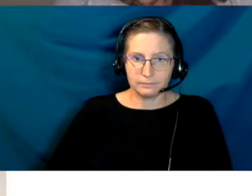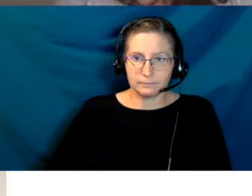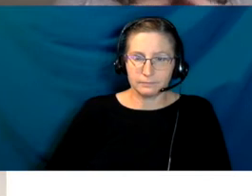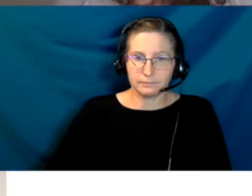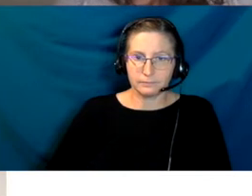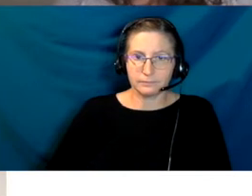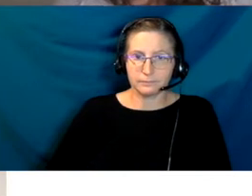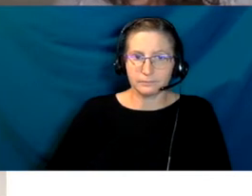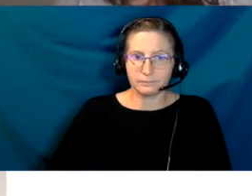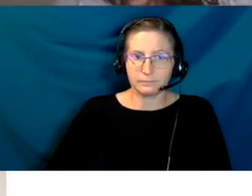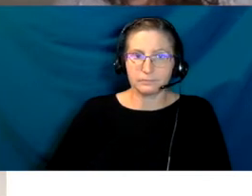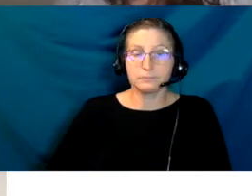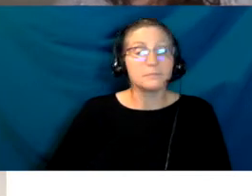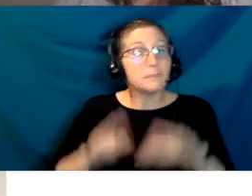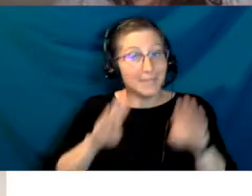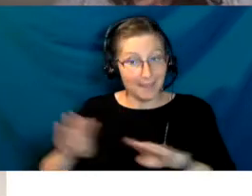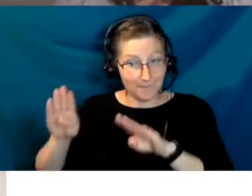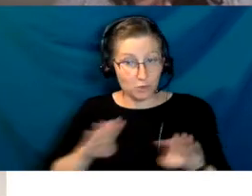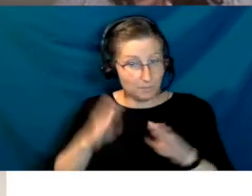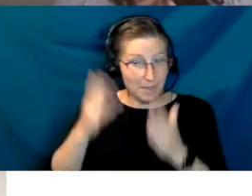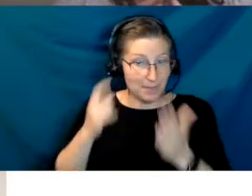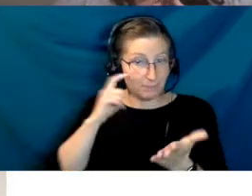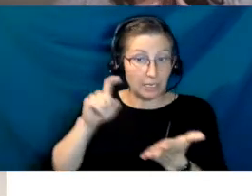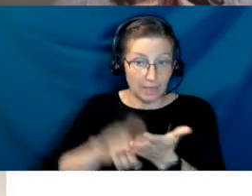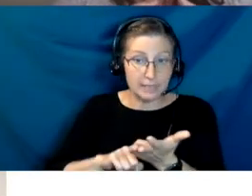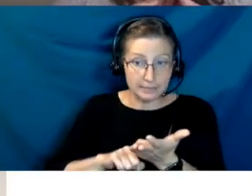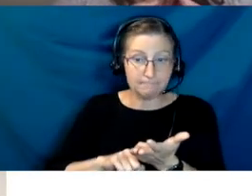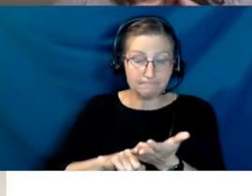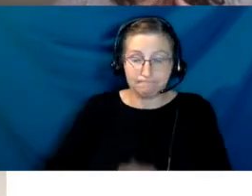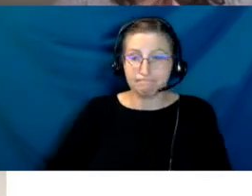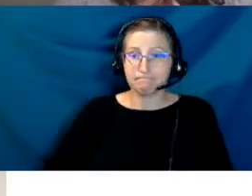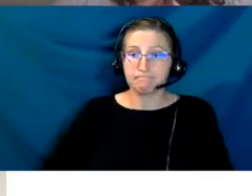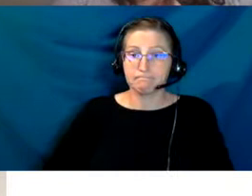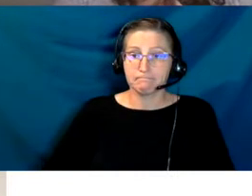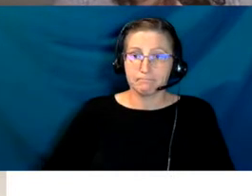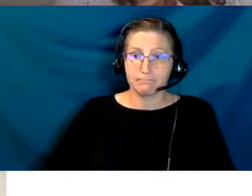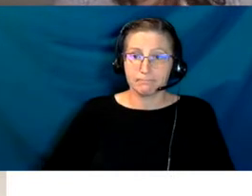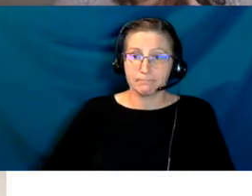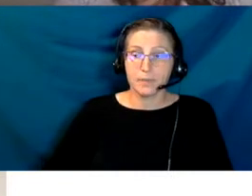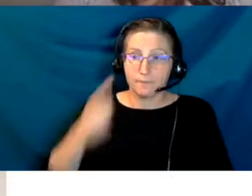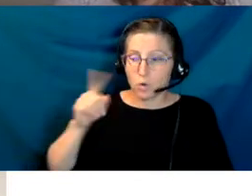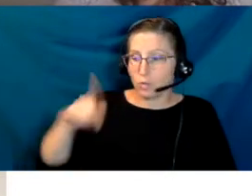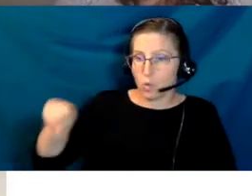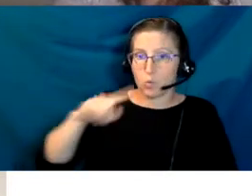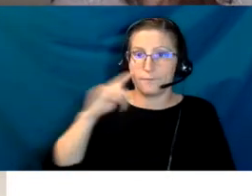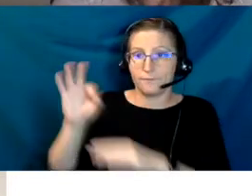Then there's also behaviors that you might see in a child with a functional vision loss.